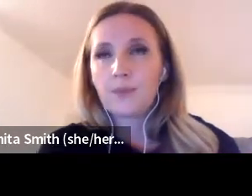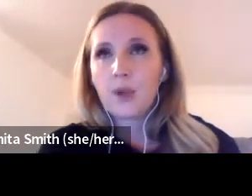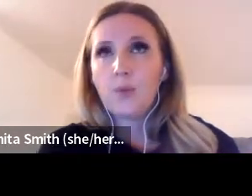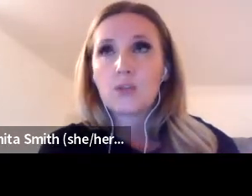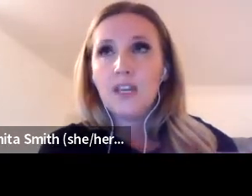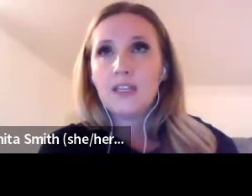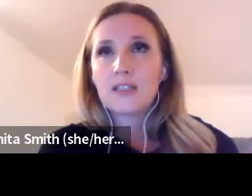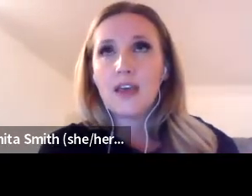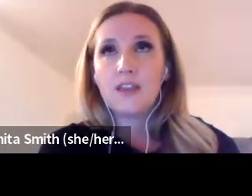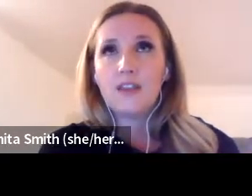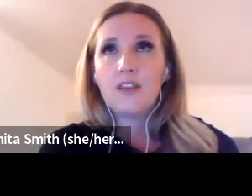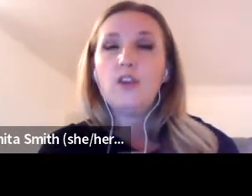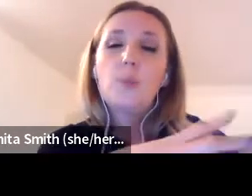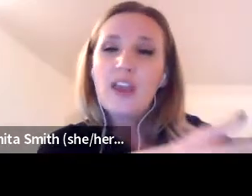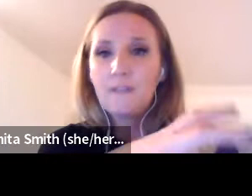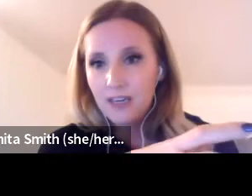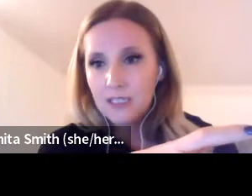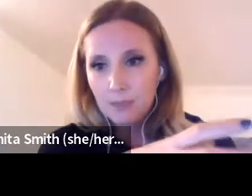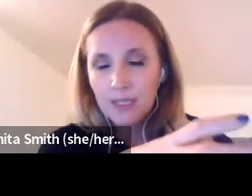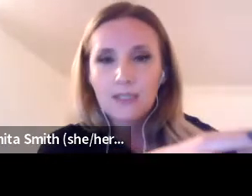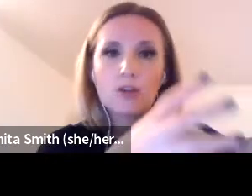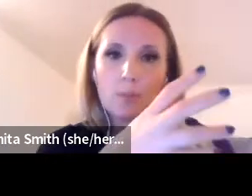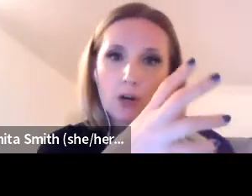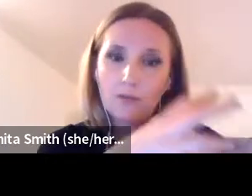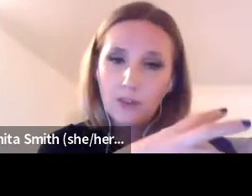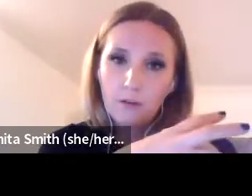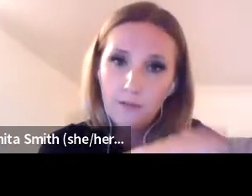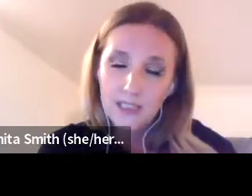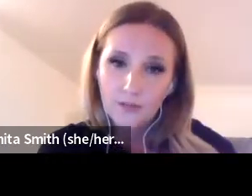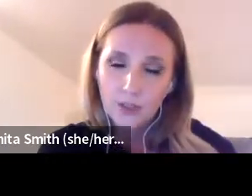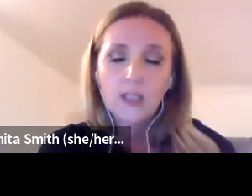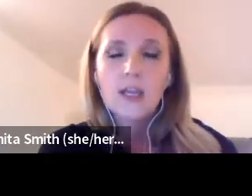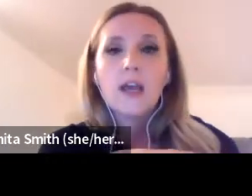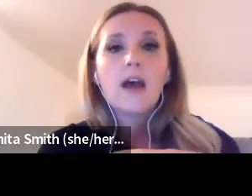which means that you pay a fee to be considered a part of their festival.